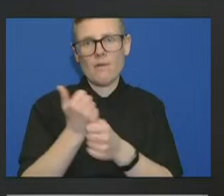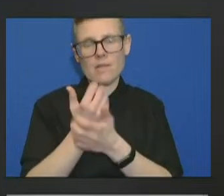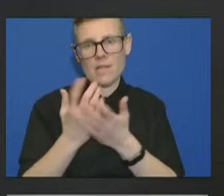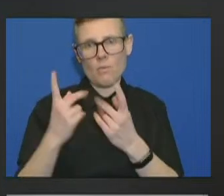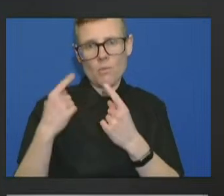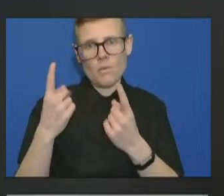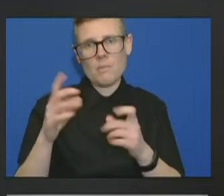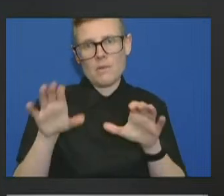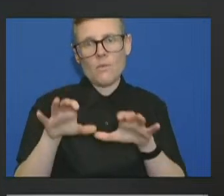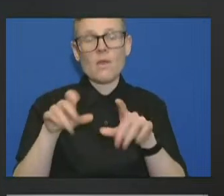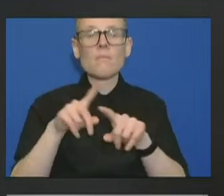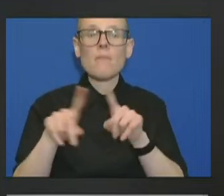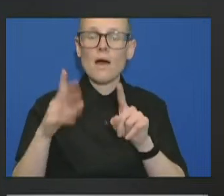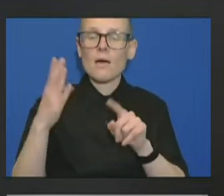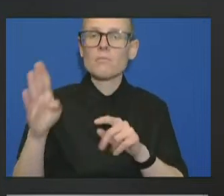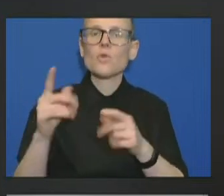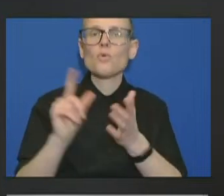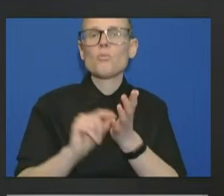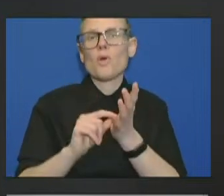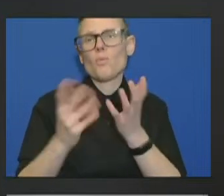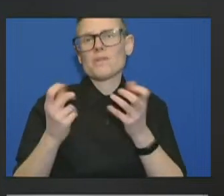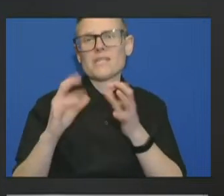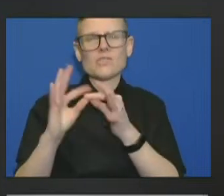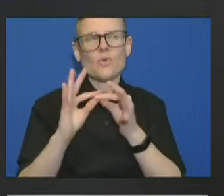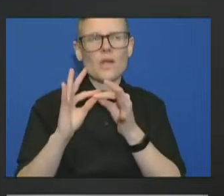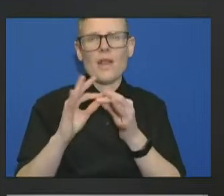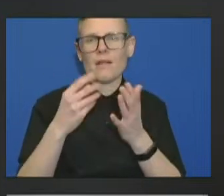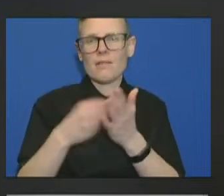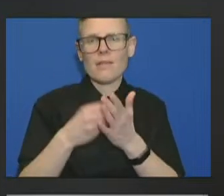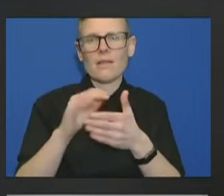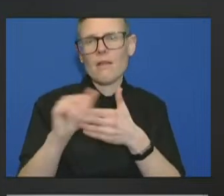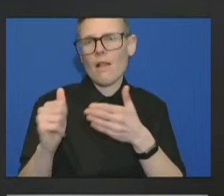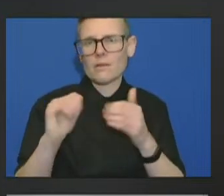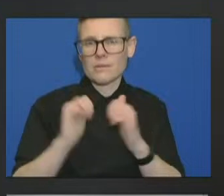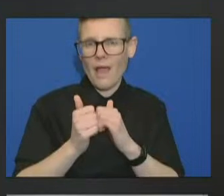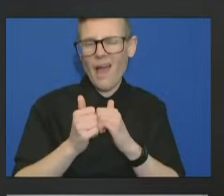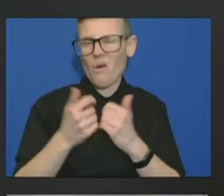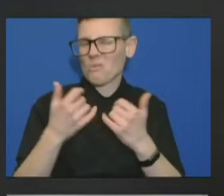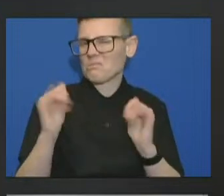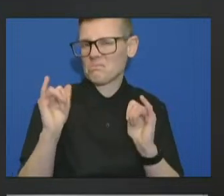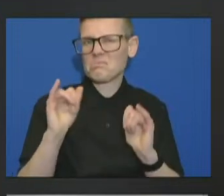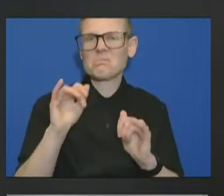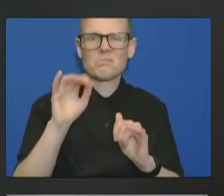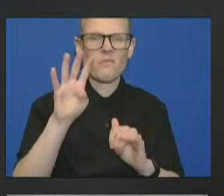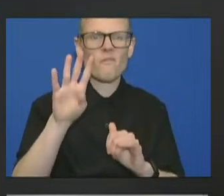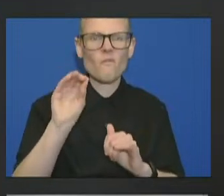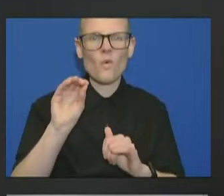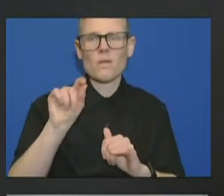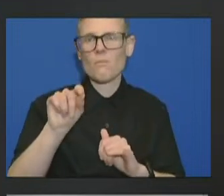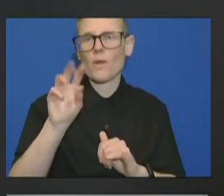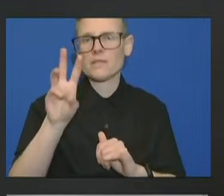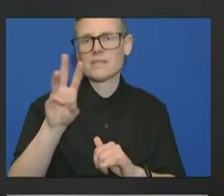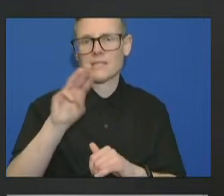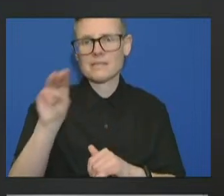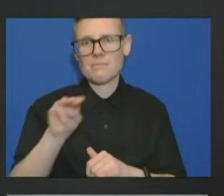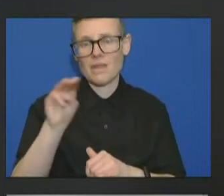they're so integrated into things that we've done. But the way that blueprint wants us to